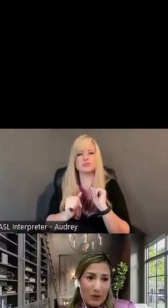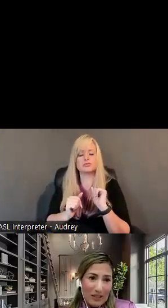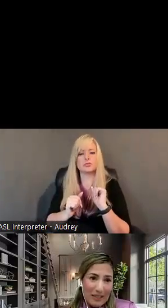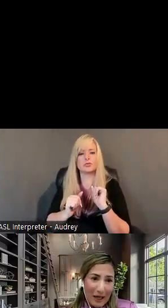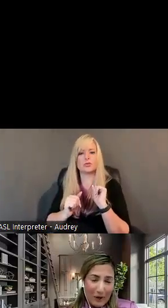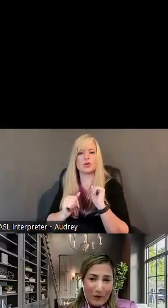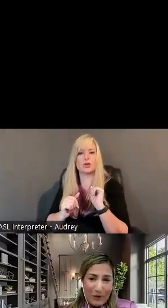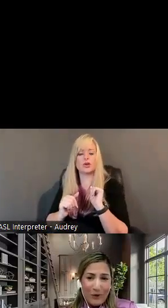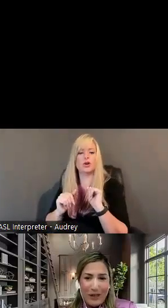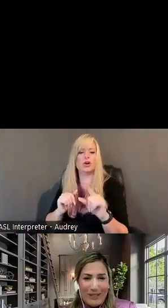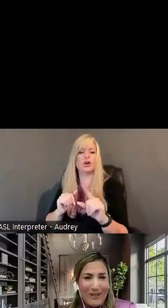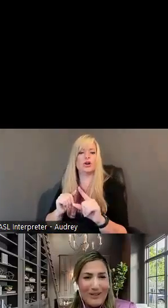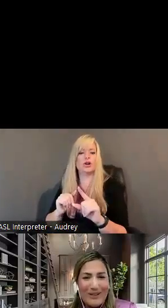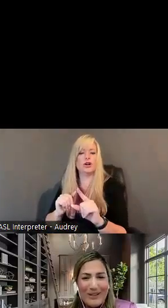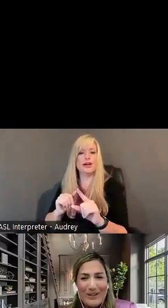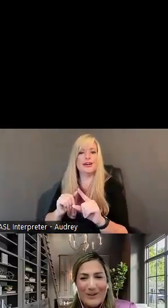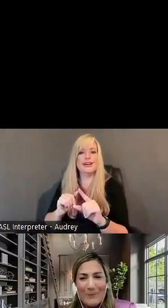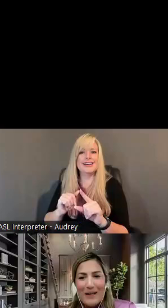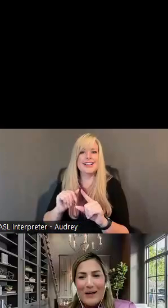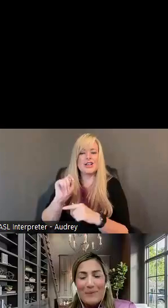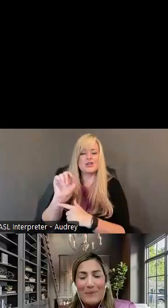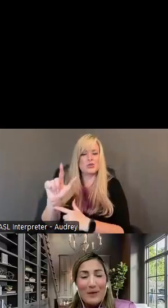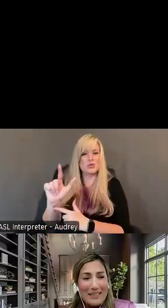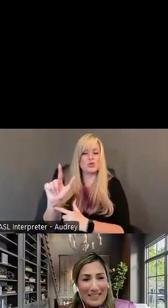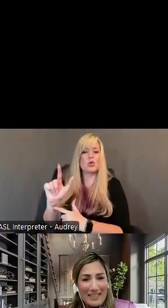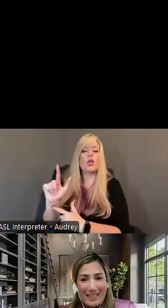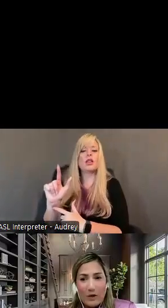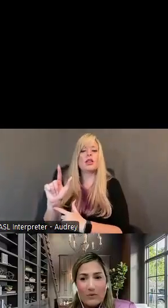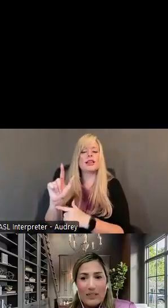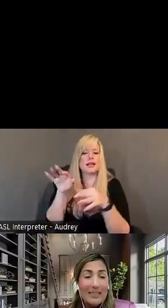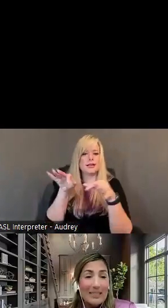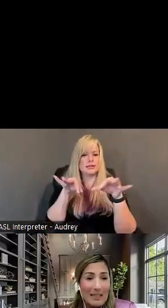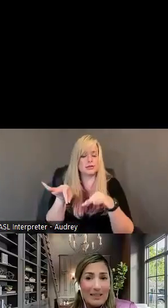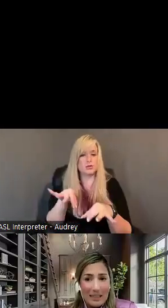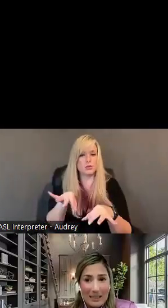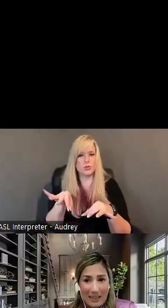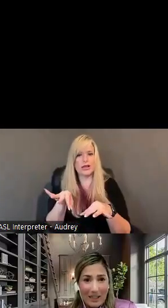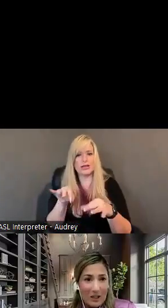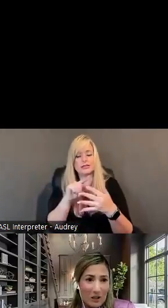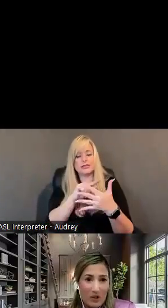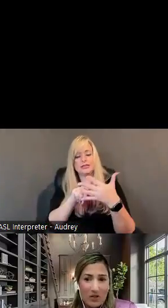is the acronym for what I said earlier, breaks things down into six key sections, which you'll